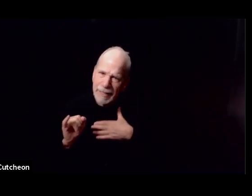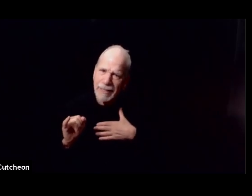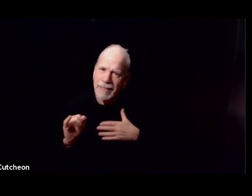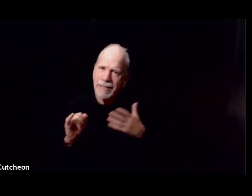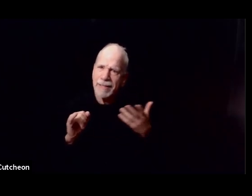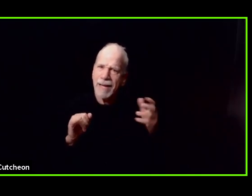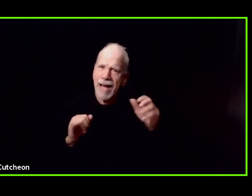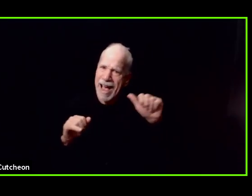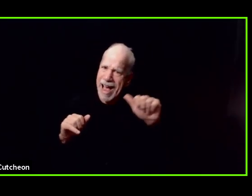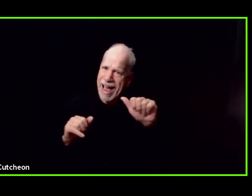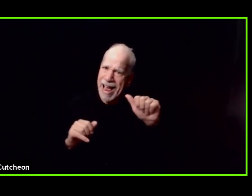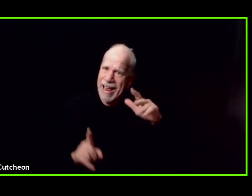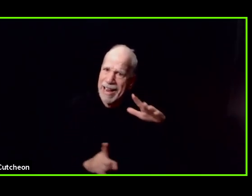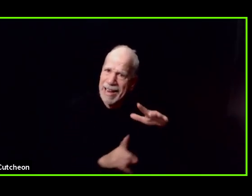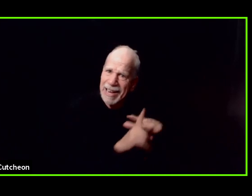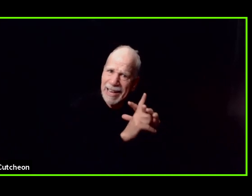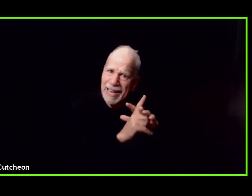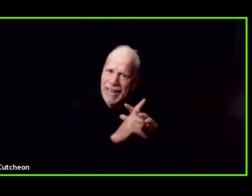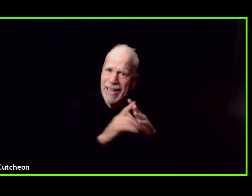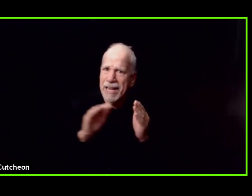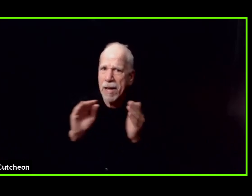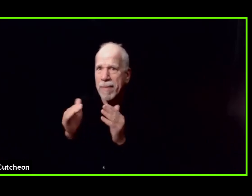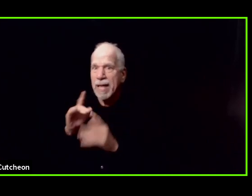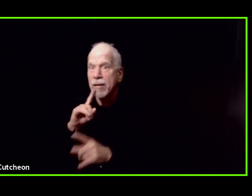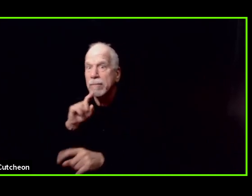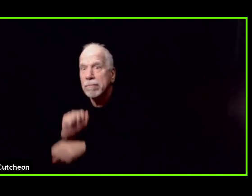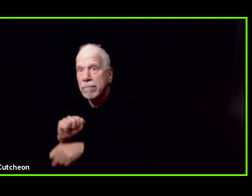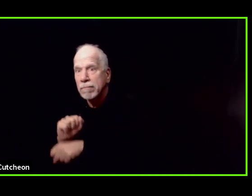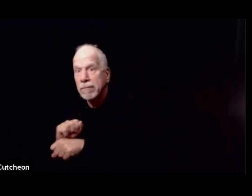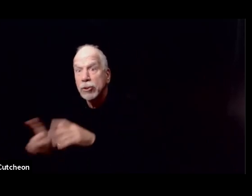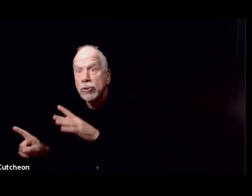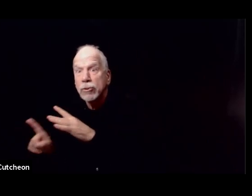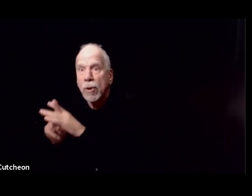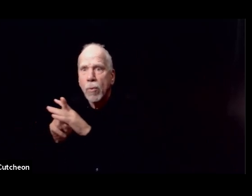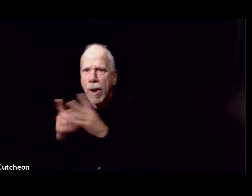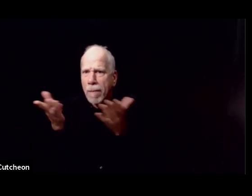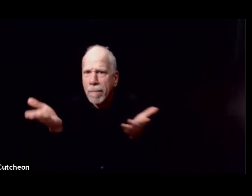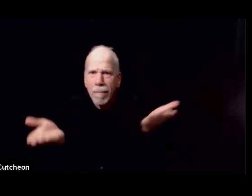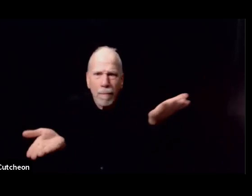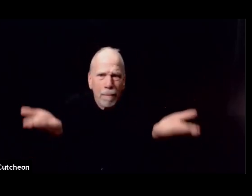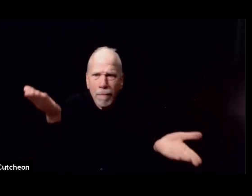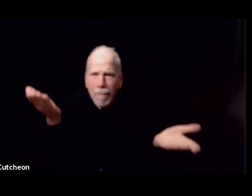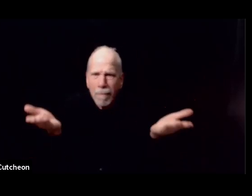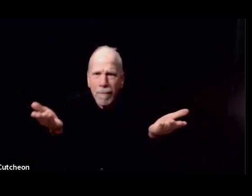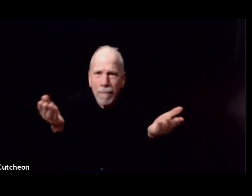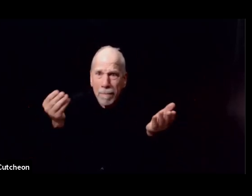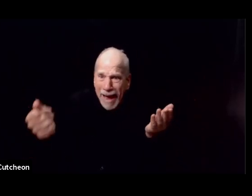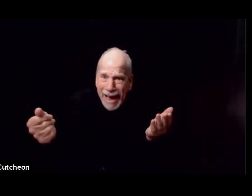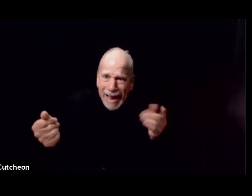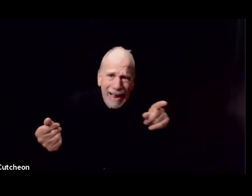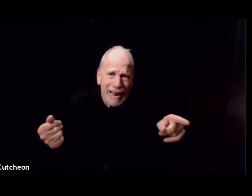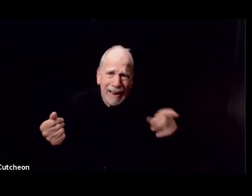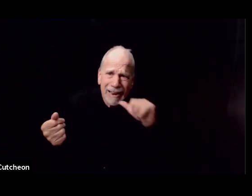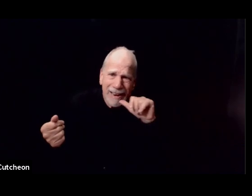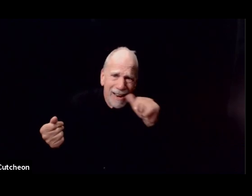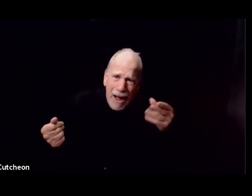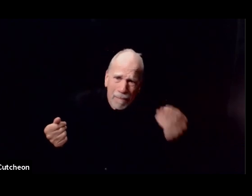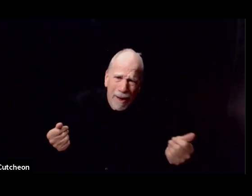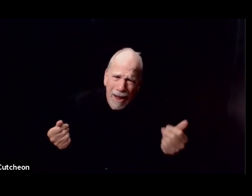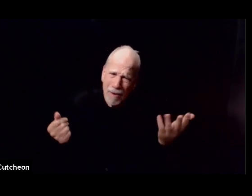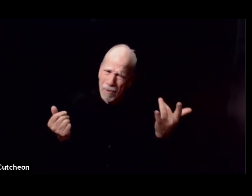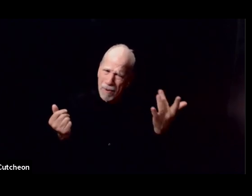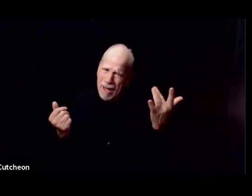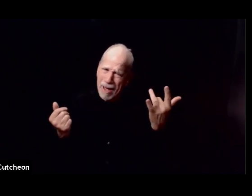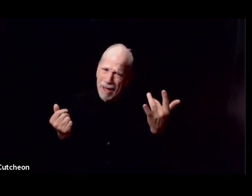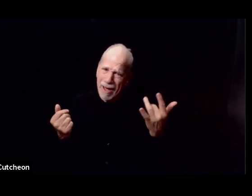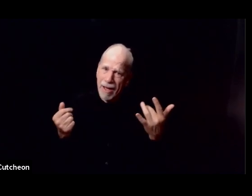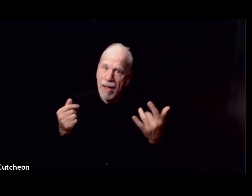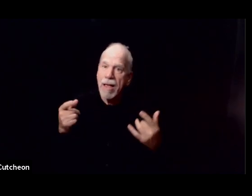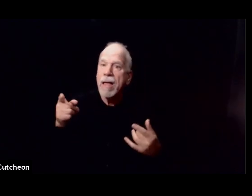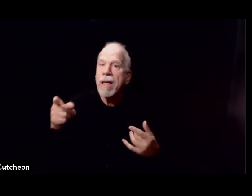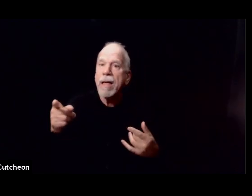for testing is going to work. It's got to be it's not just a one and done sort of thing.